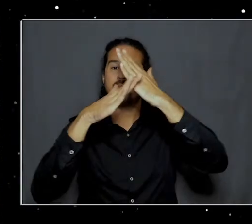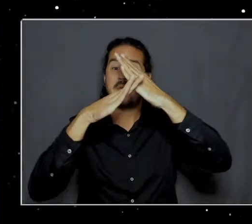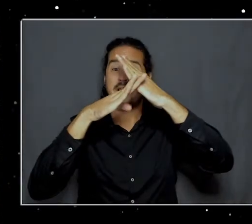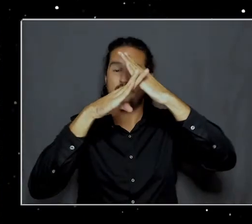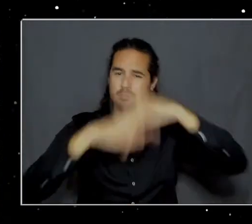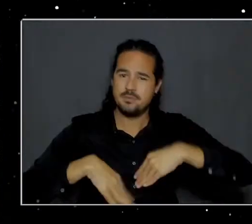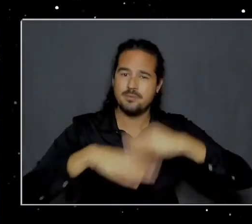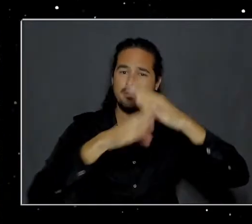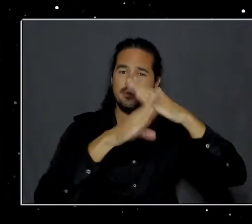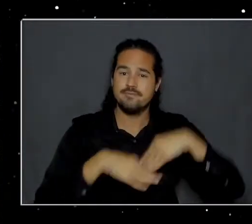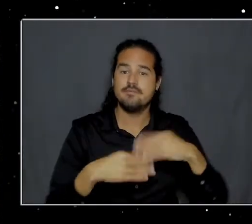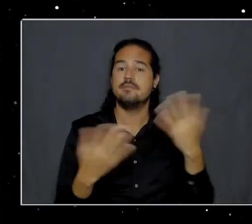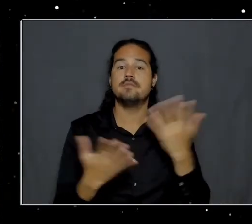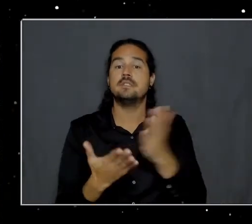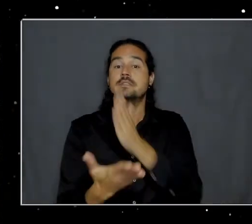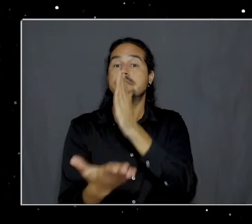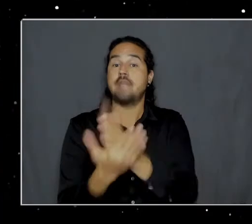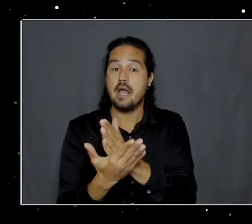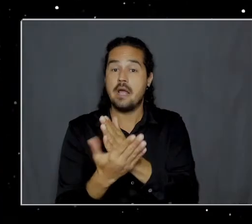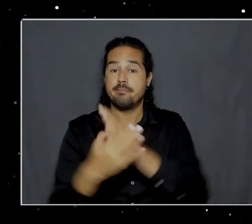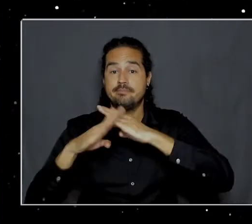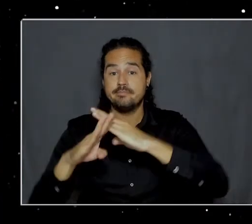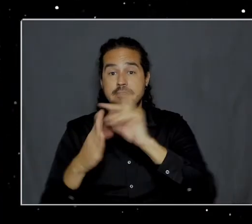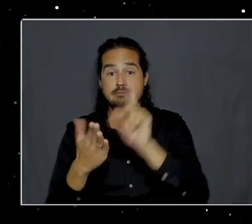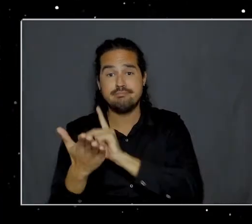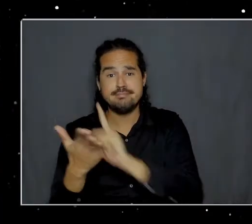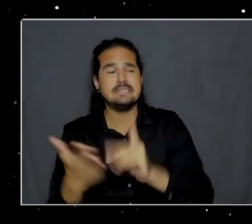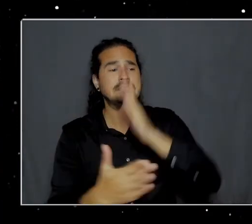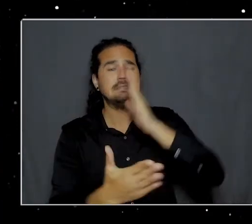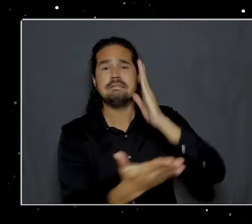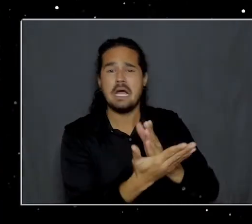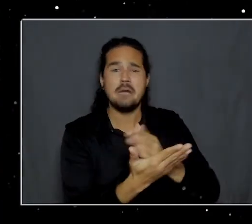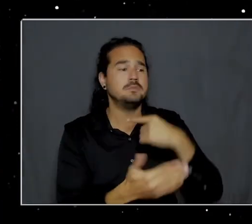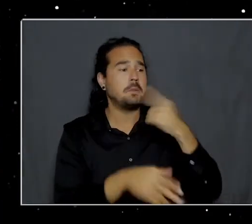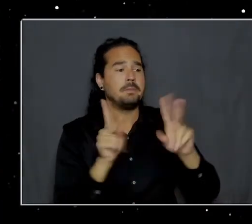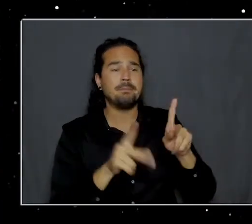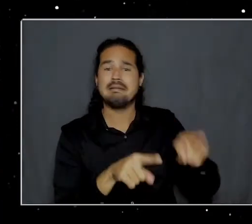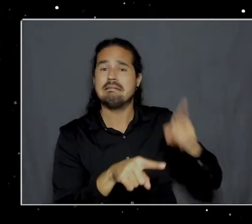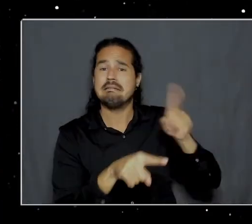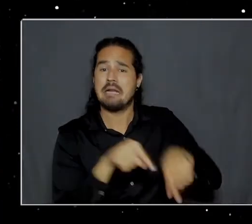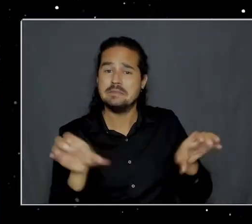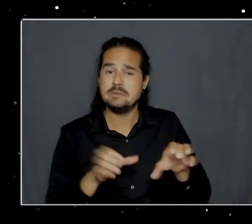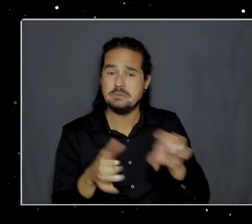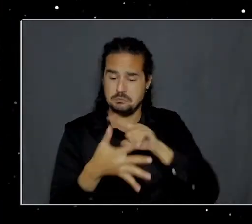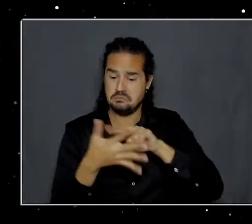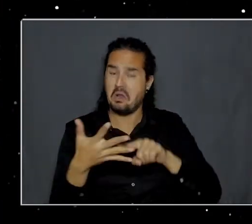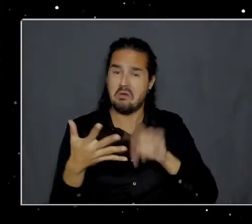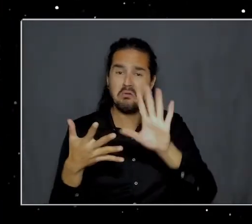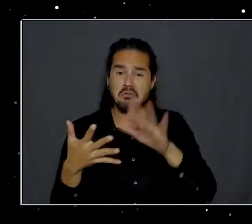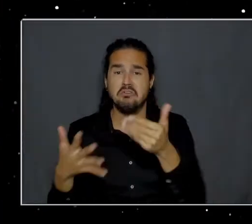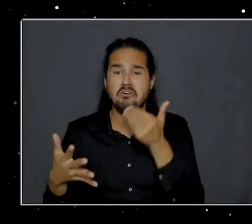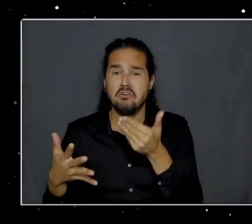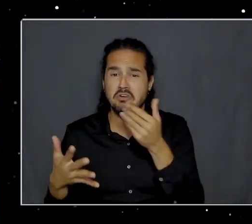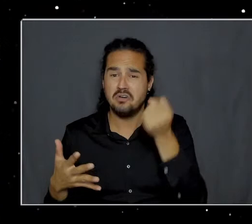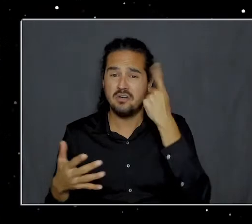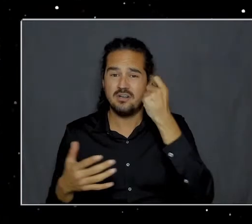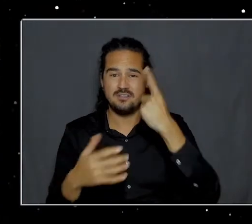WE USED TO TALK ABOUT REMOVING BARRIERS, SO IT'S LIKE, STOP DISCRIMINATING, STOP STOPPING PEOPLE FROM DOING THINGS.